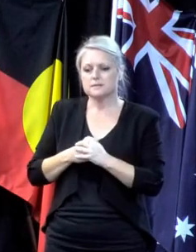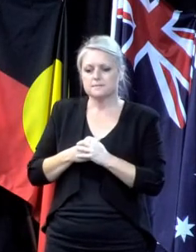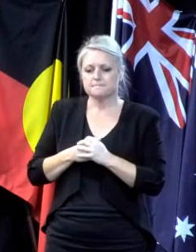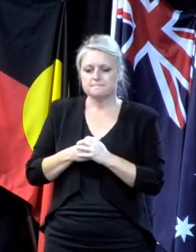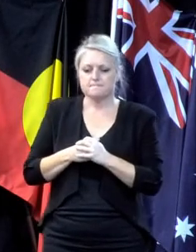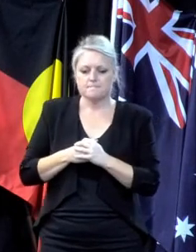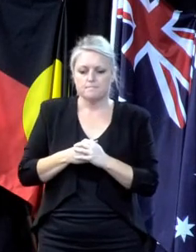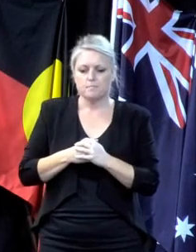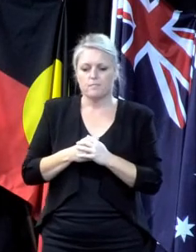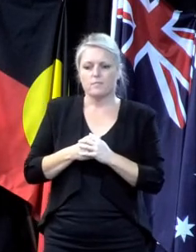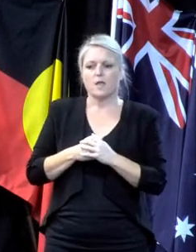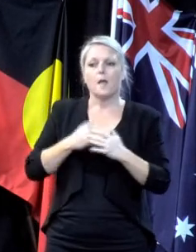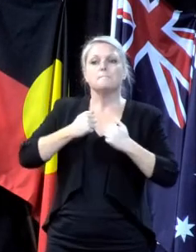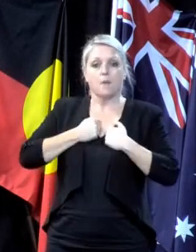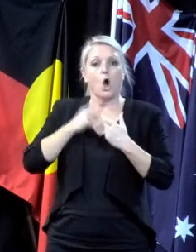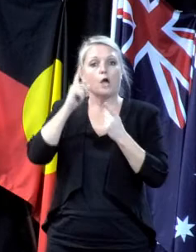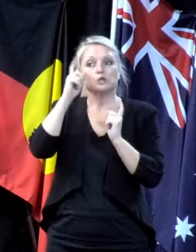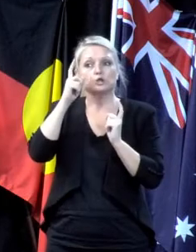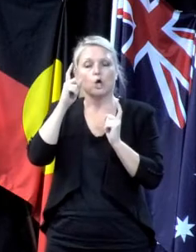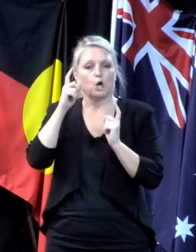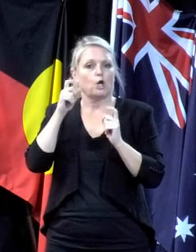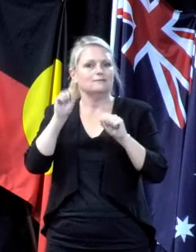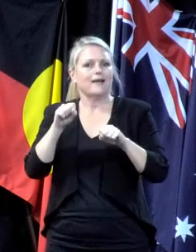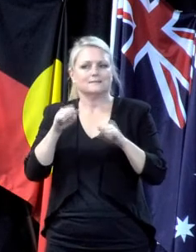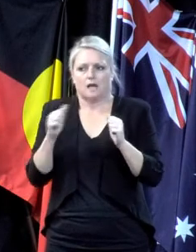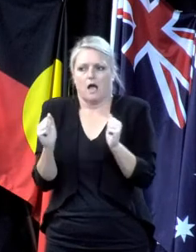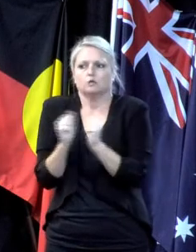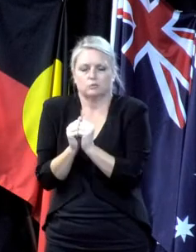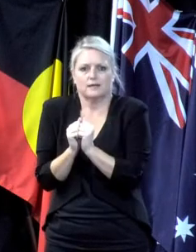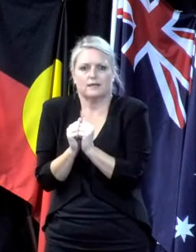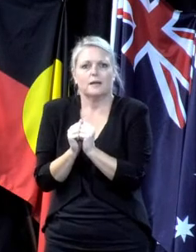However, sometimes, with mobility, you – you may lose one and pick up a student.